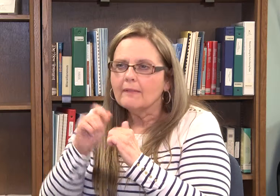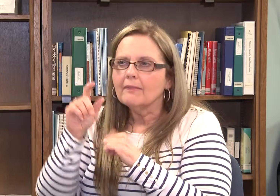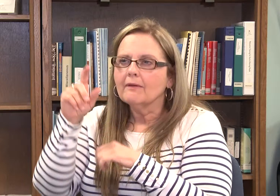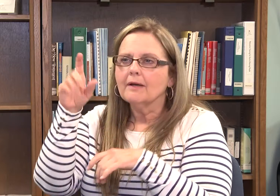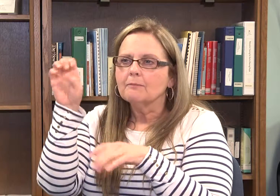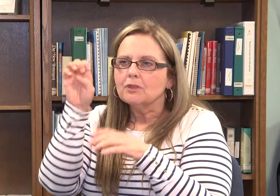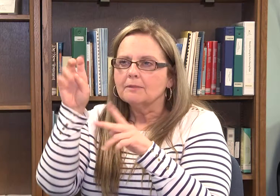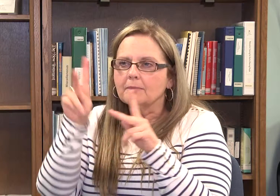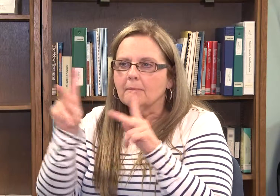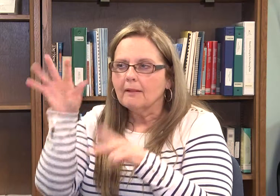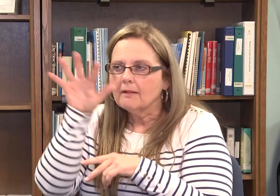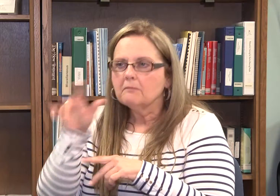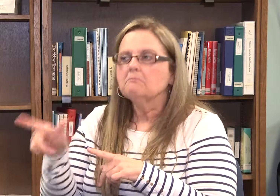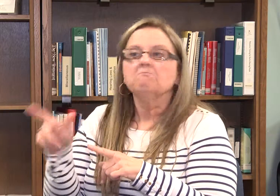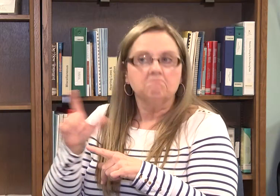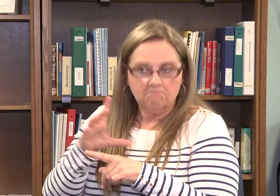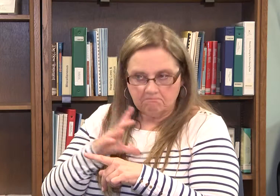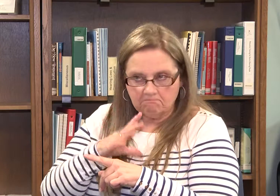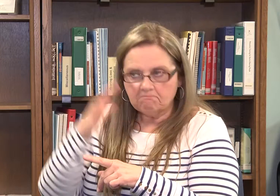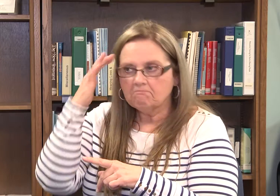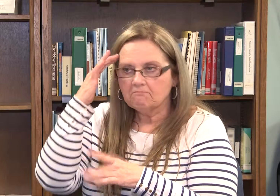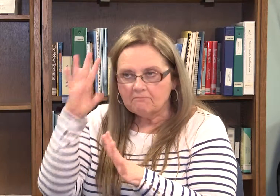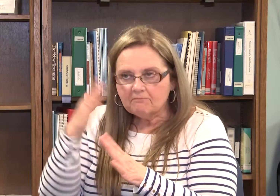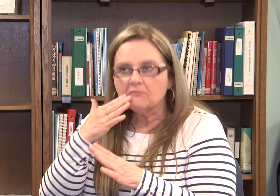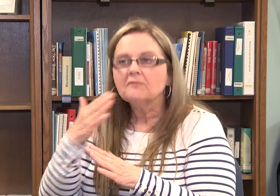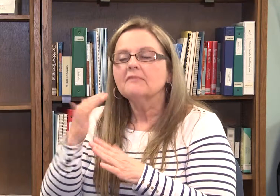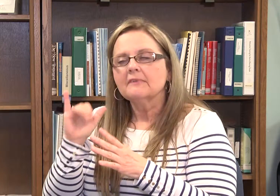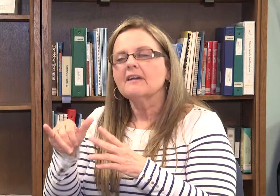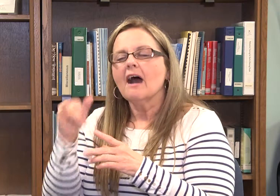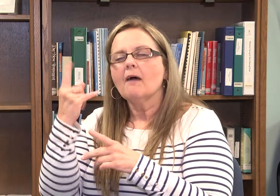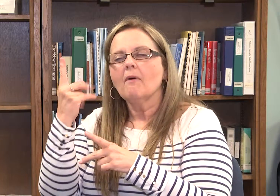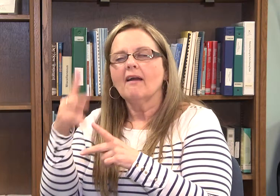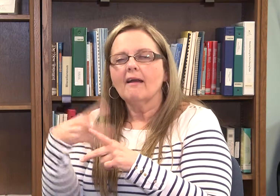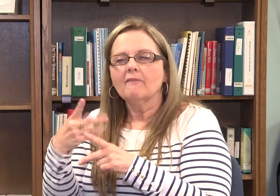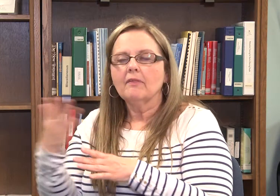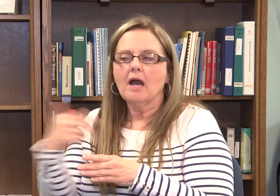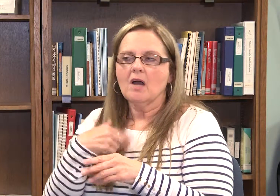to use that service, so that they can communicate with Fire, Police, and Ambulance if required.